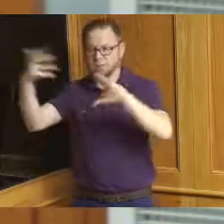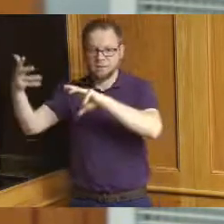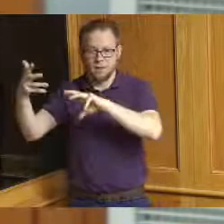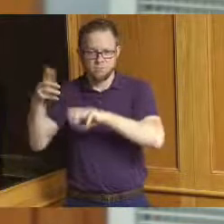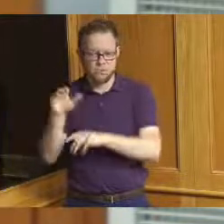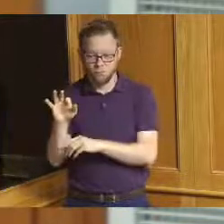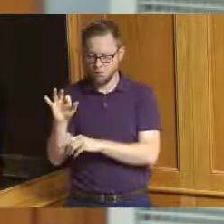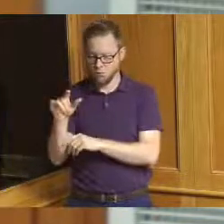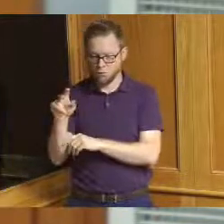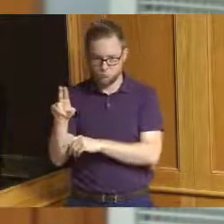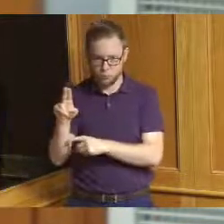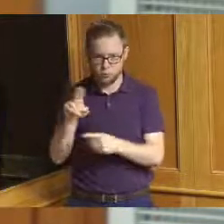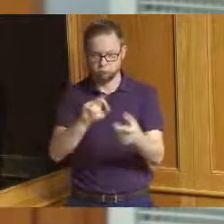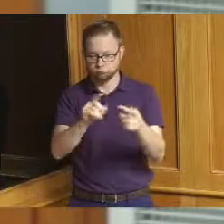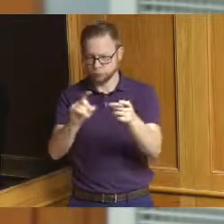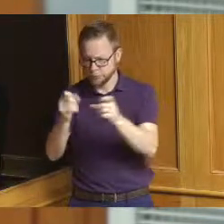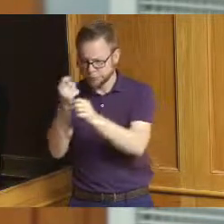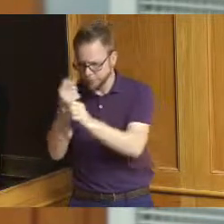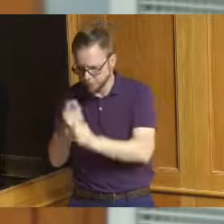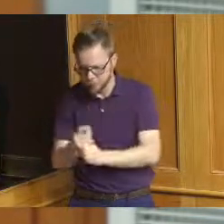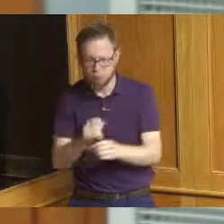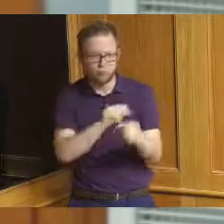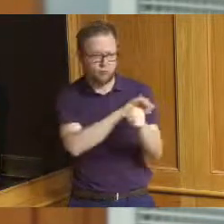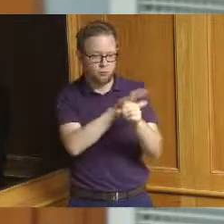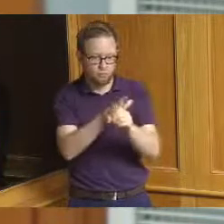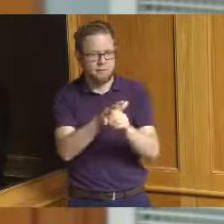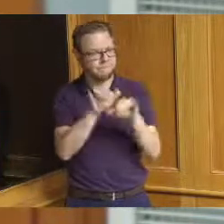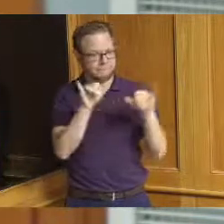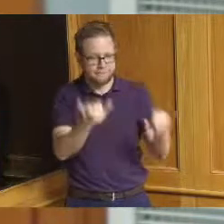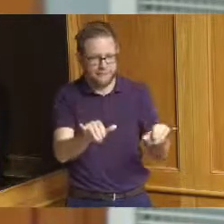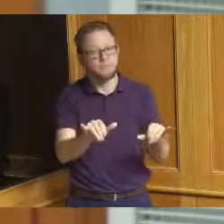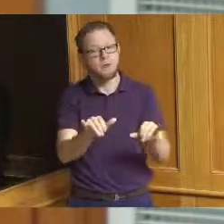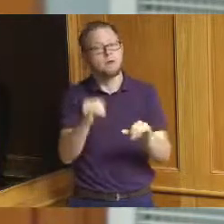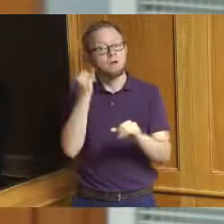and it changes in populations where it's able to spread so unvaccinated populations tend to